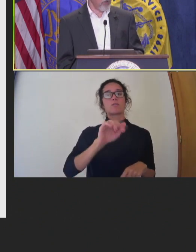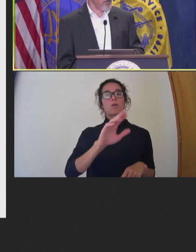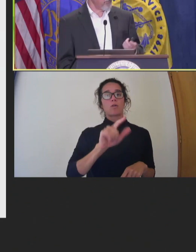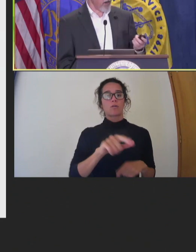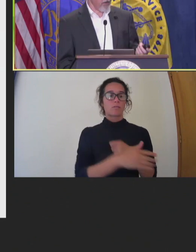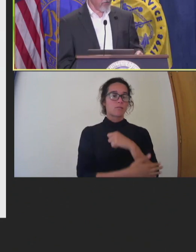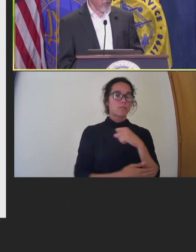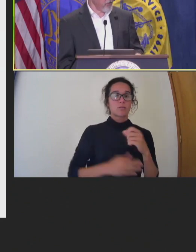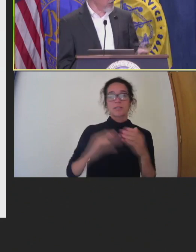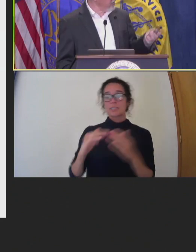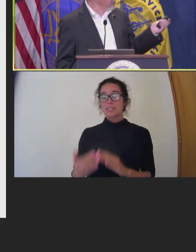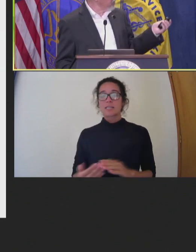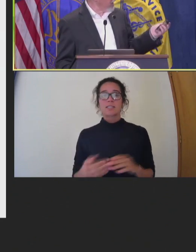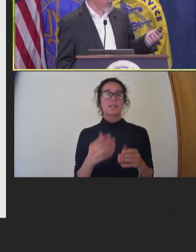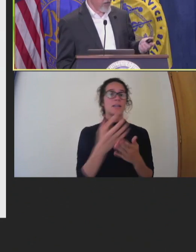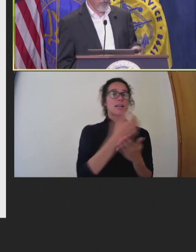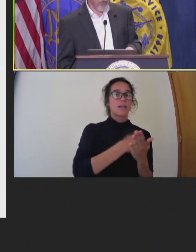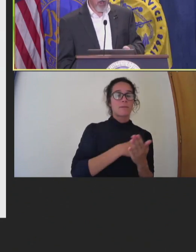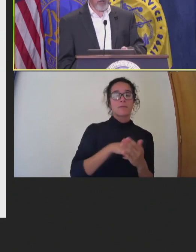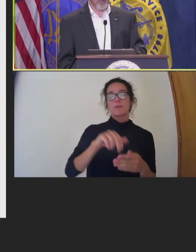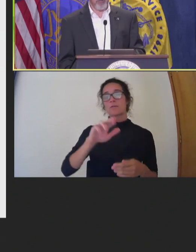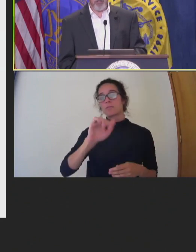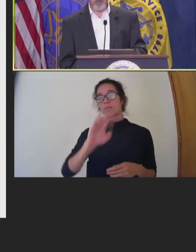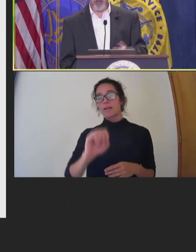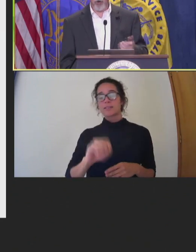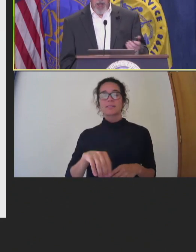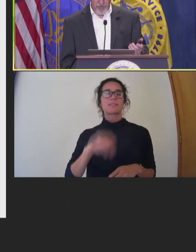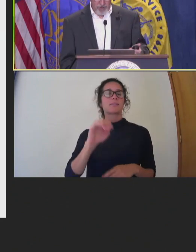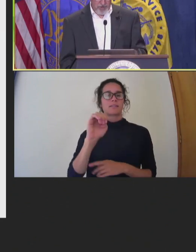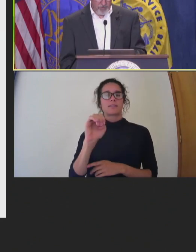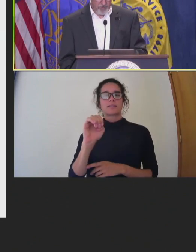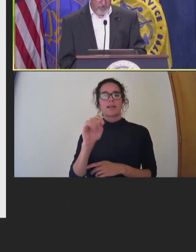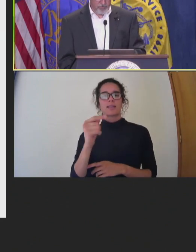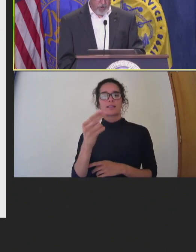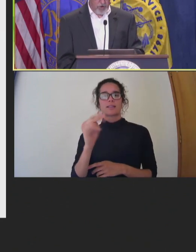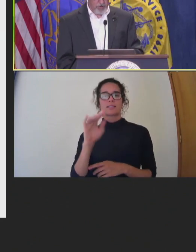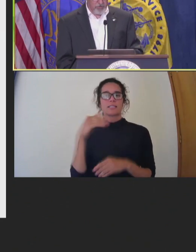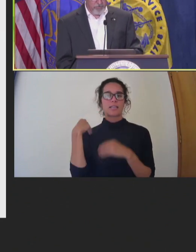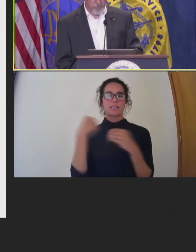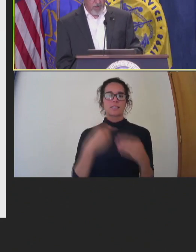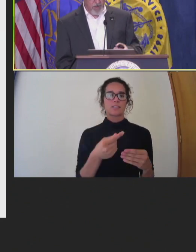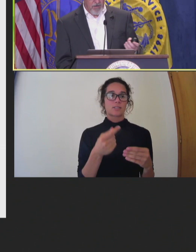and by ethnicity. And this slide emphasizes the geographic disparities.